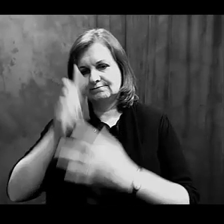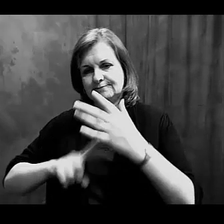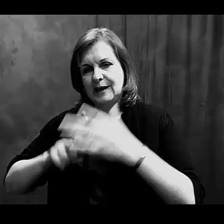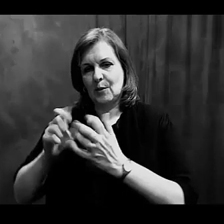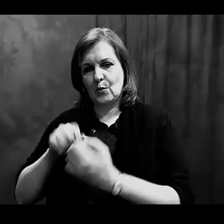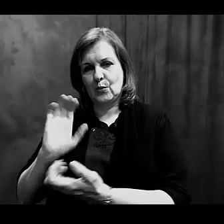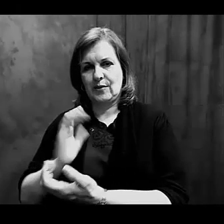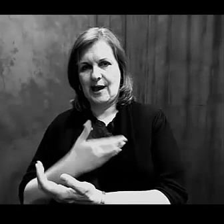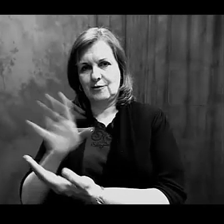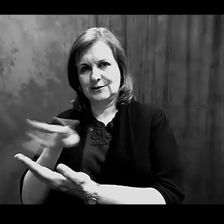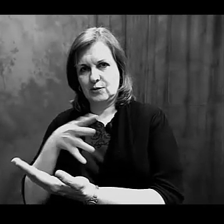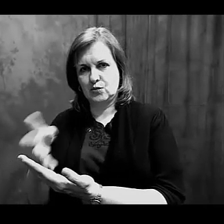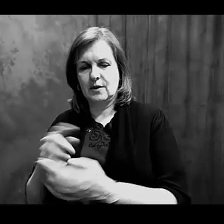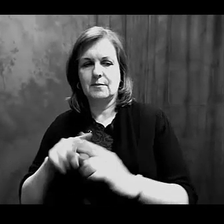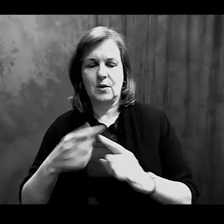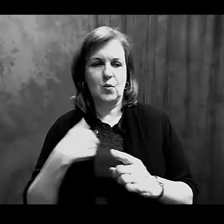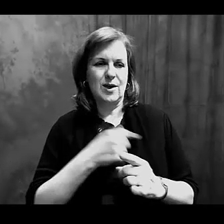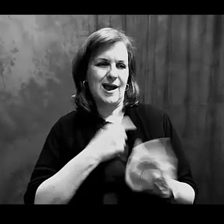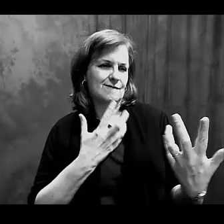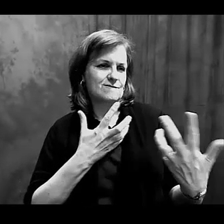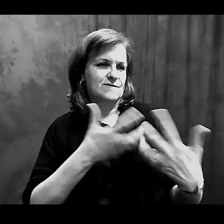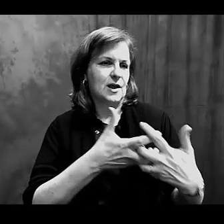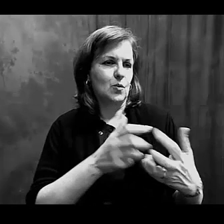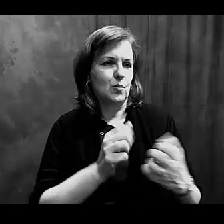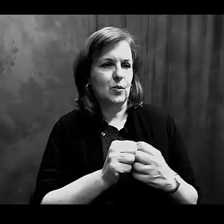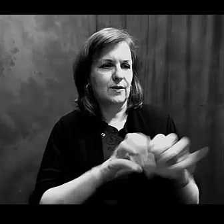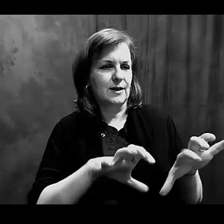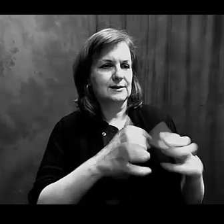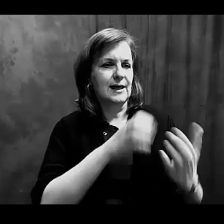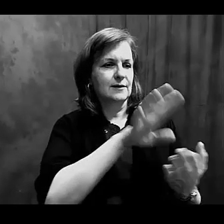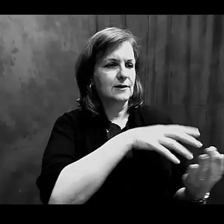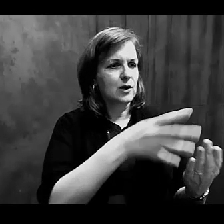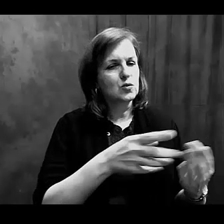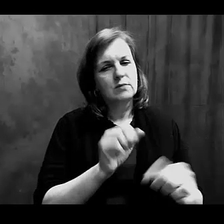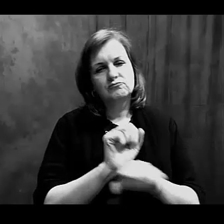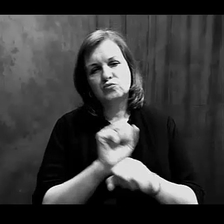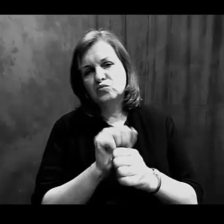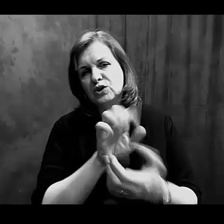and it's not always our schedule -- we have to be fixed in to